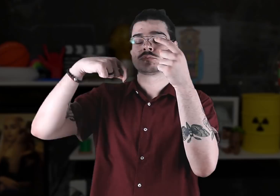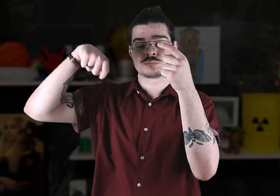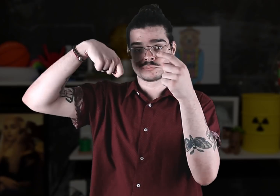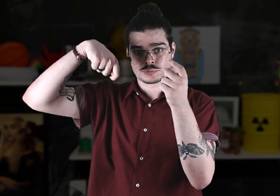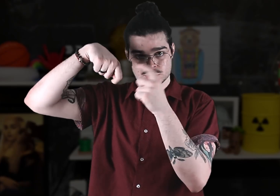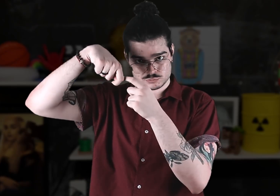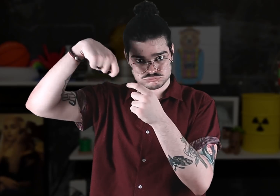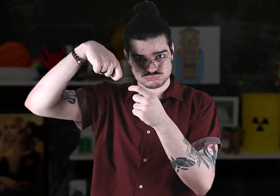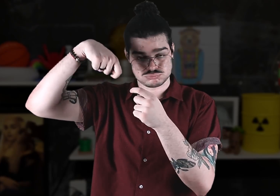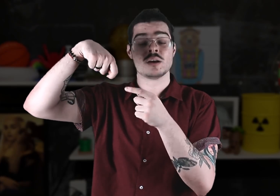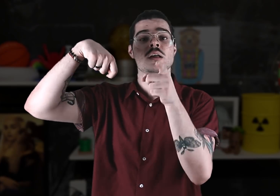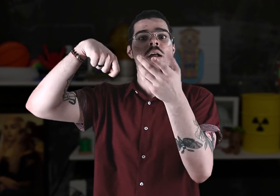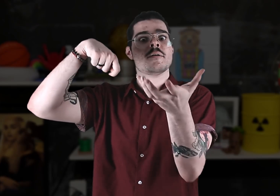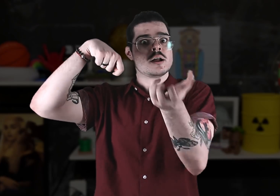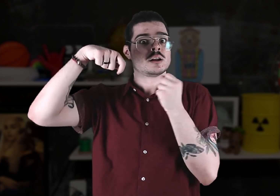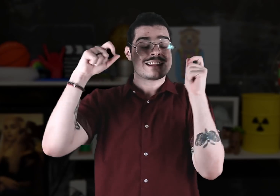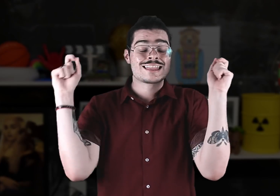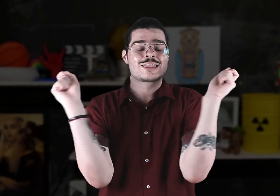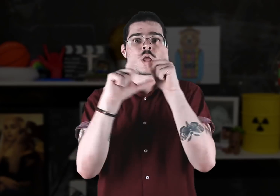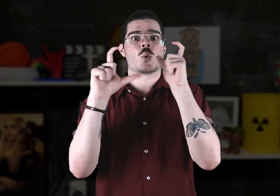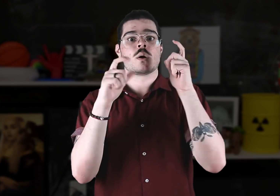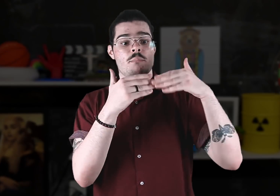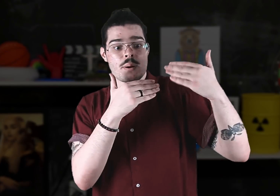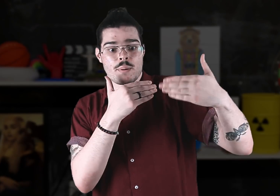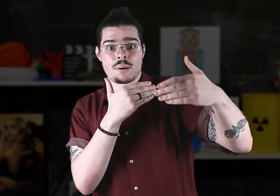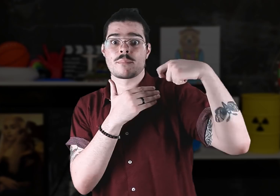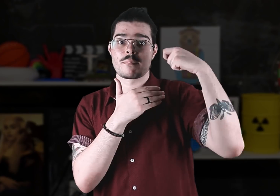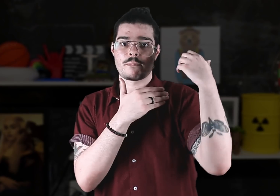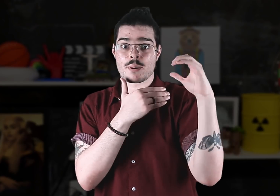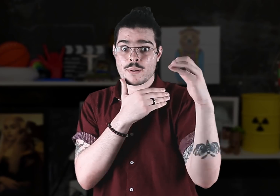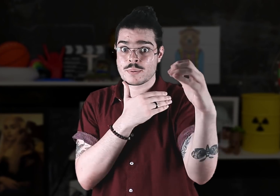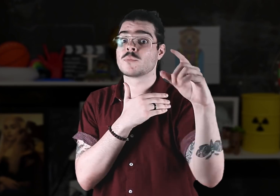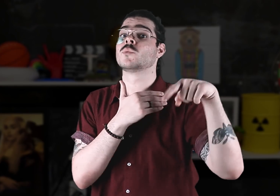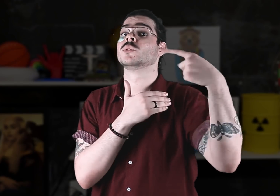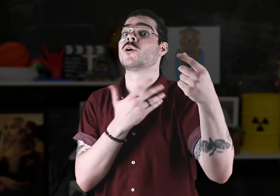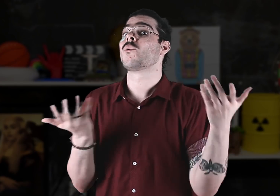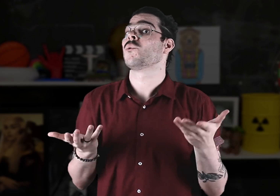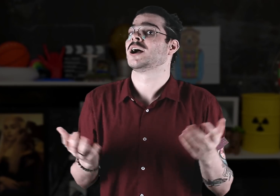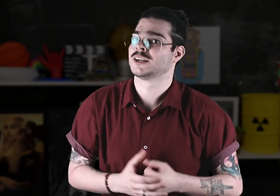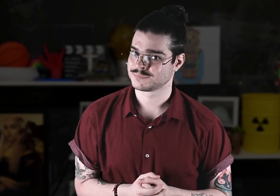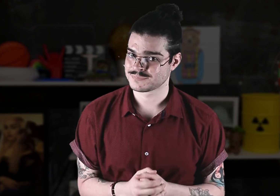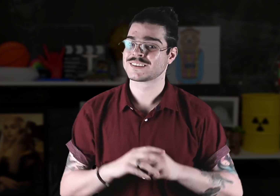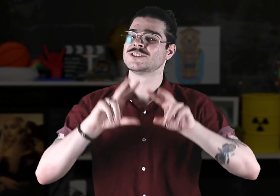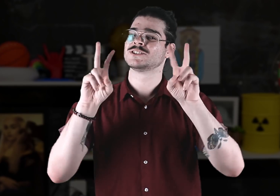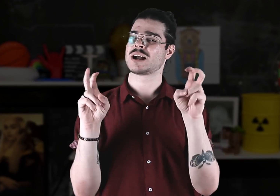Activate the bell for you to receive the alert for my next videos! What will be the next video?